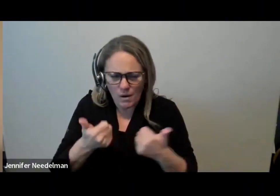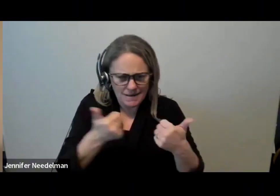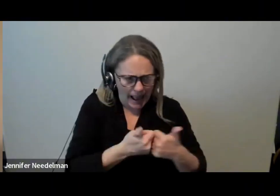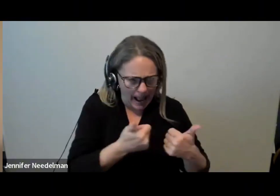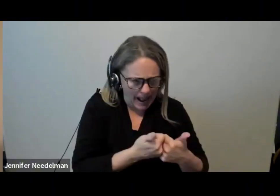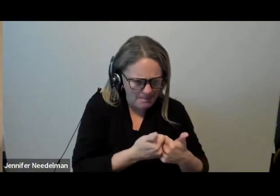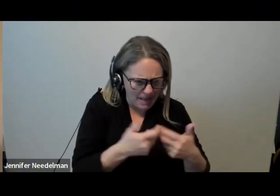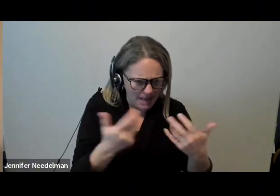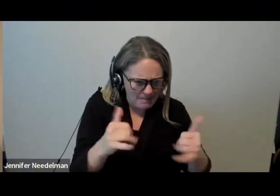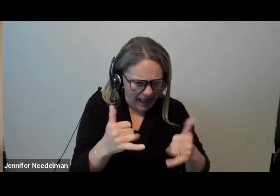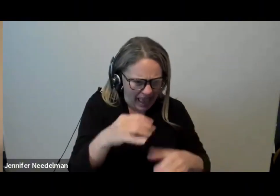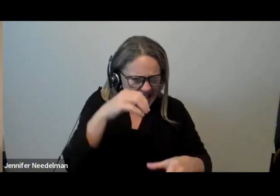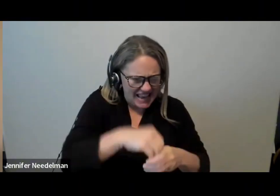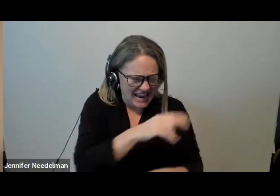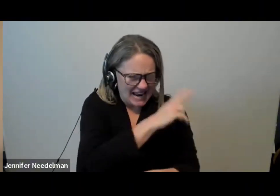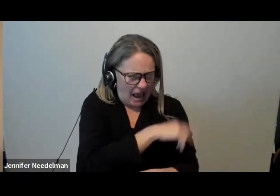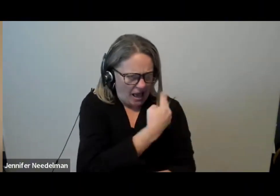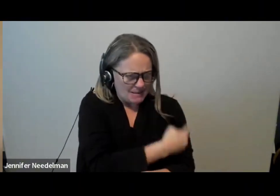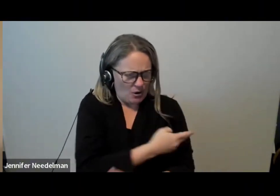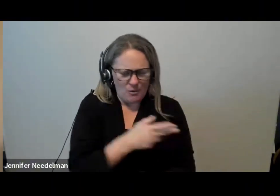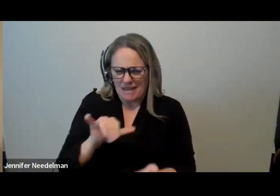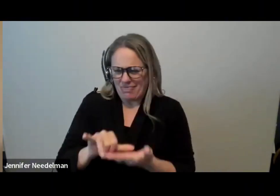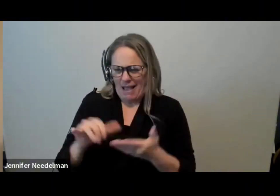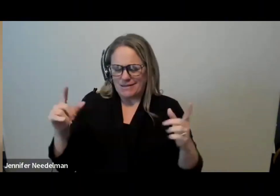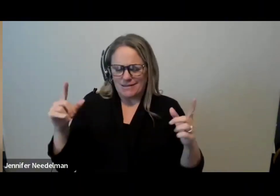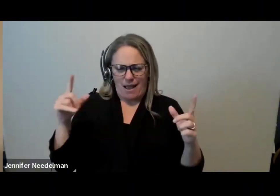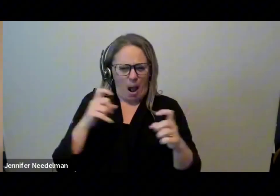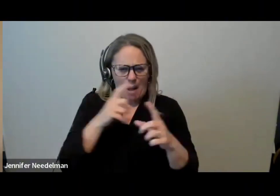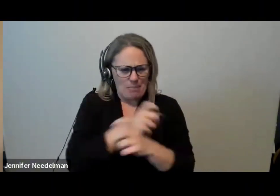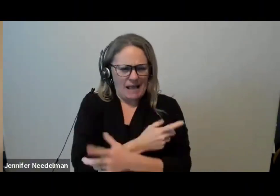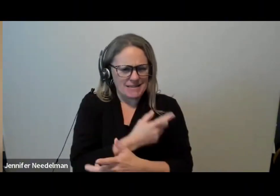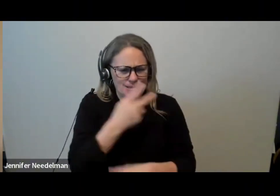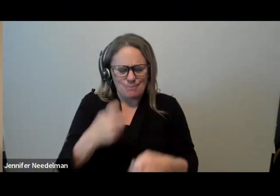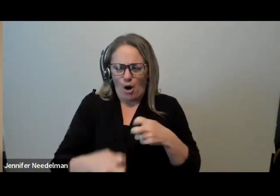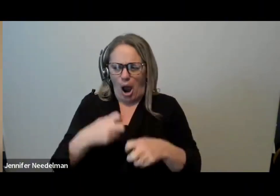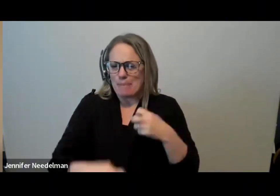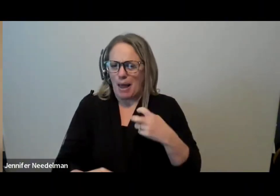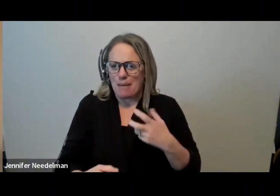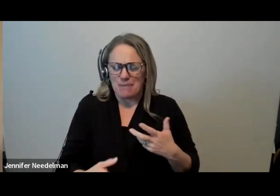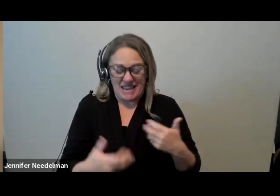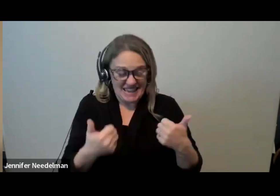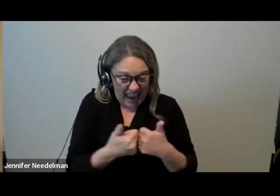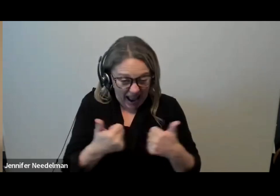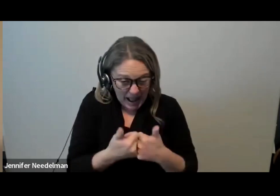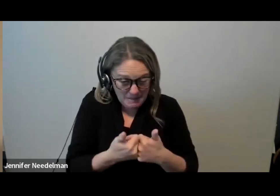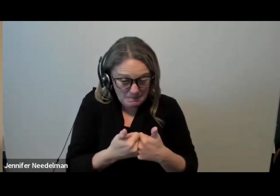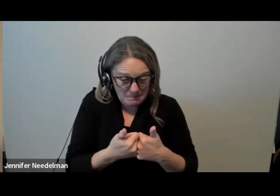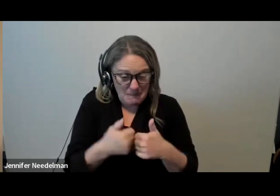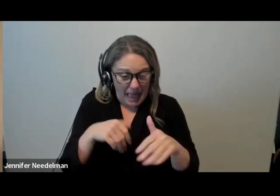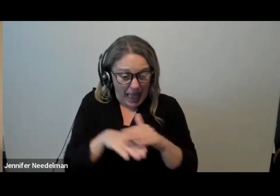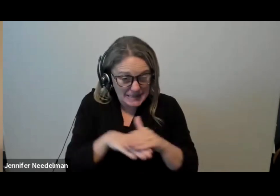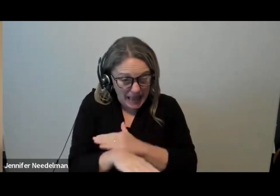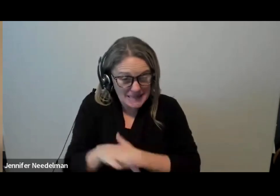that's such an interesting complex problem. Getting anything into a hospital is a complex problem, but what about games? There's so many considerations.